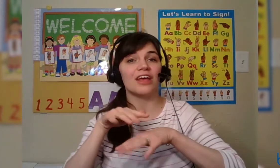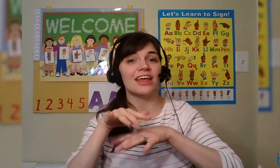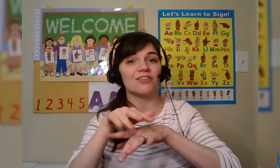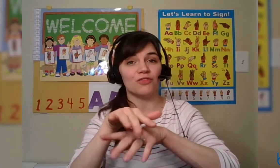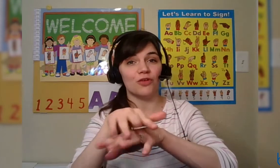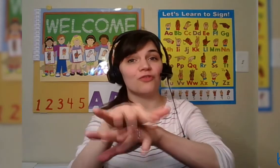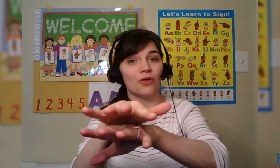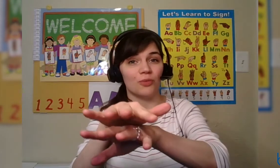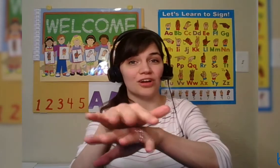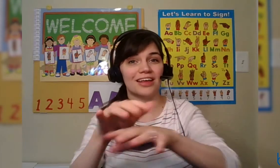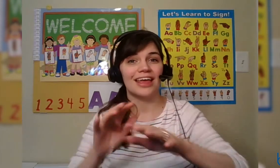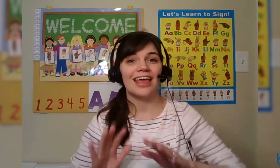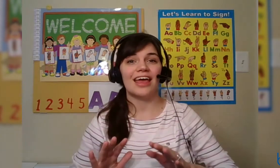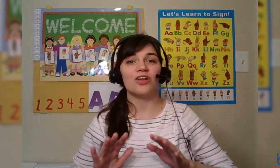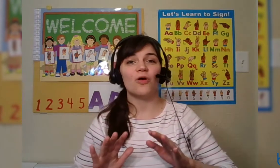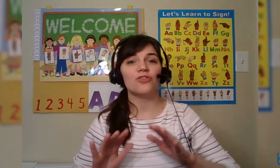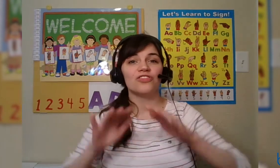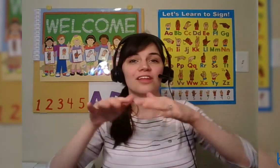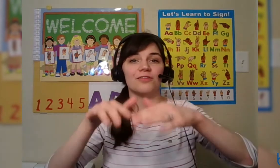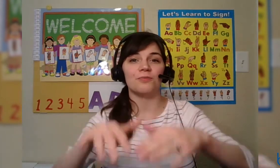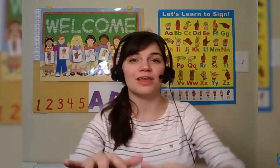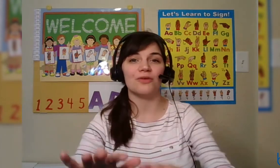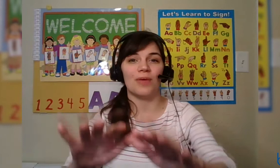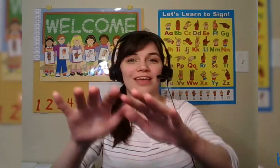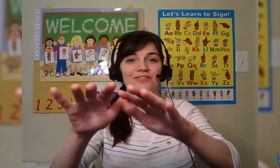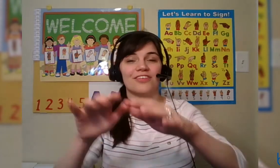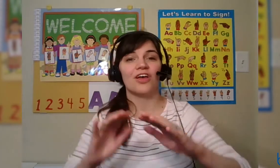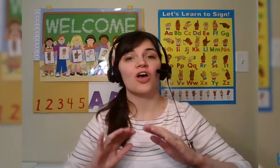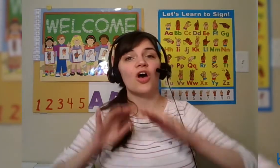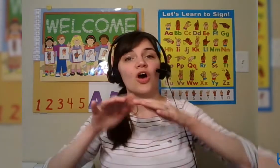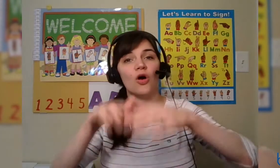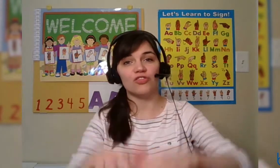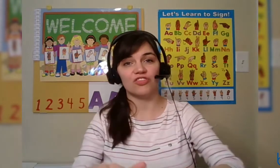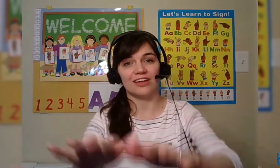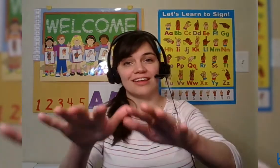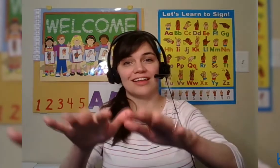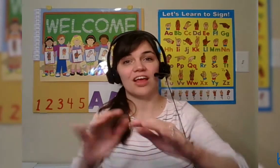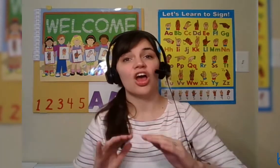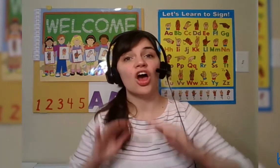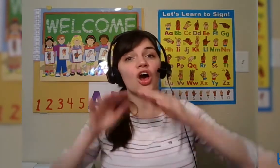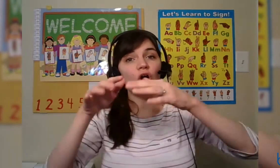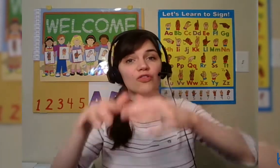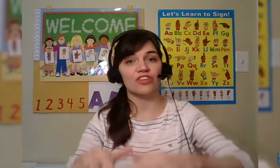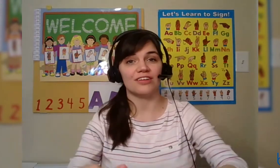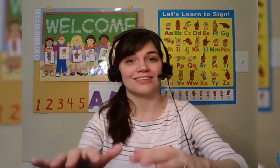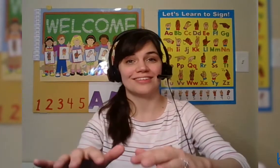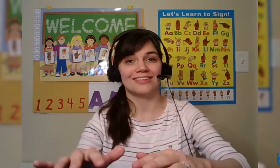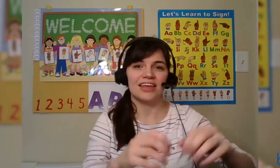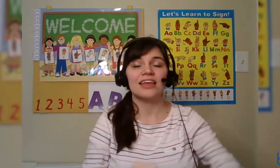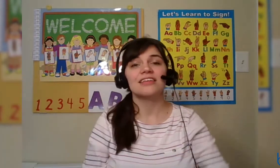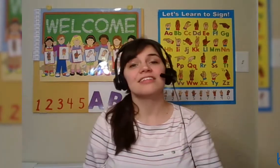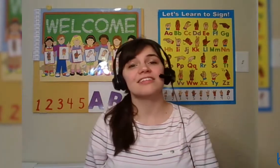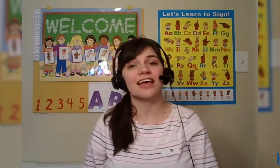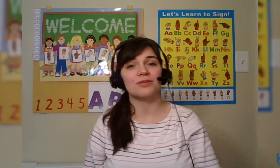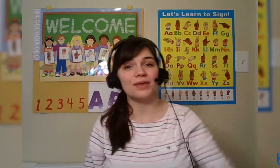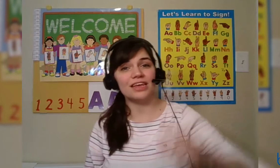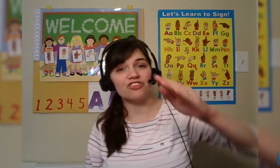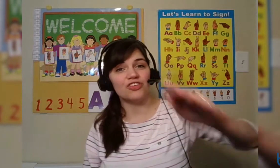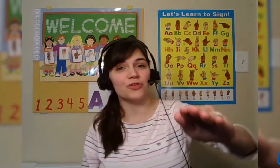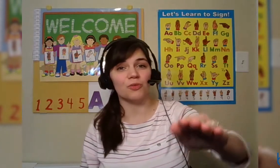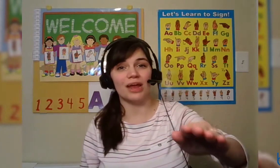hands flow forward and an ocean is big waves: ocean. Ocean. To sign beach, use one